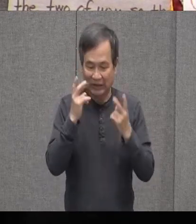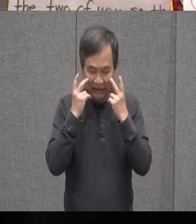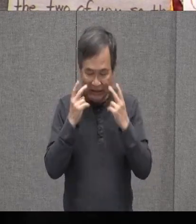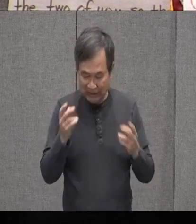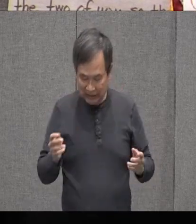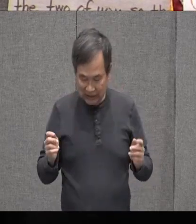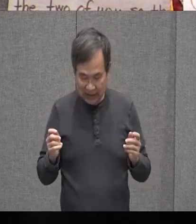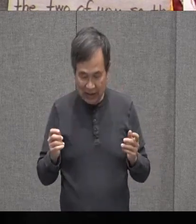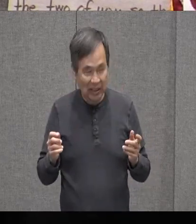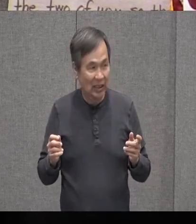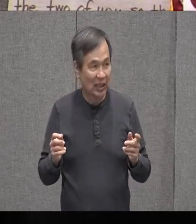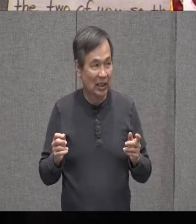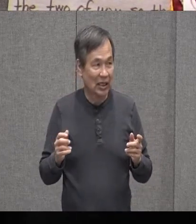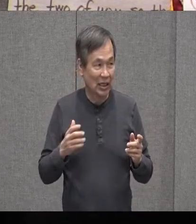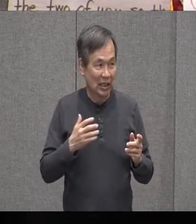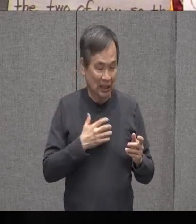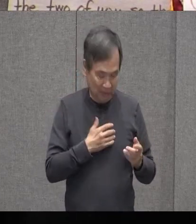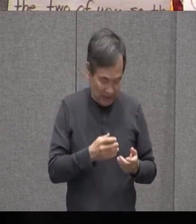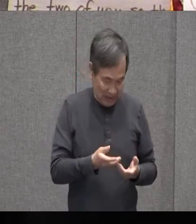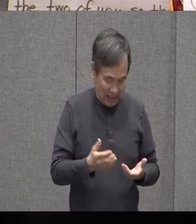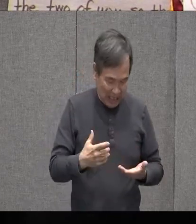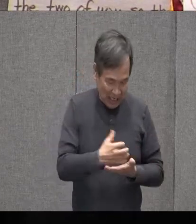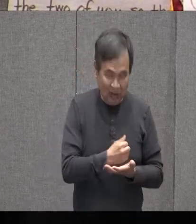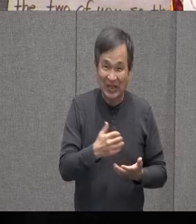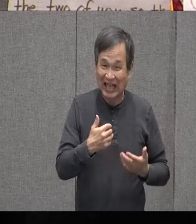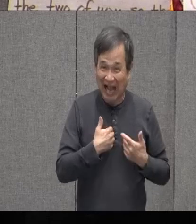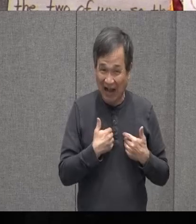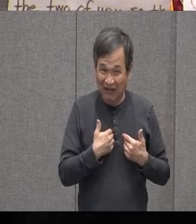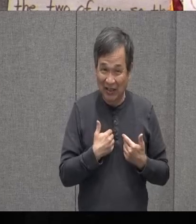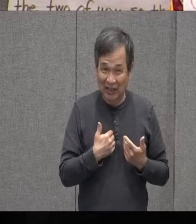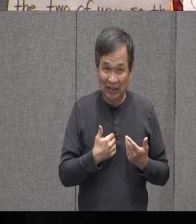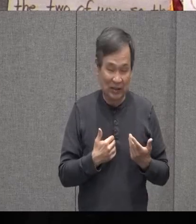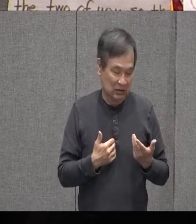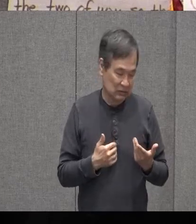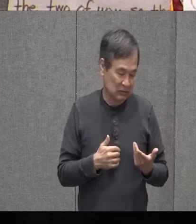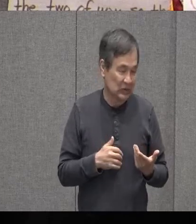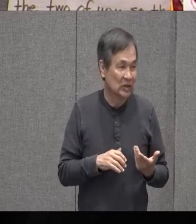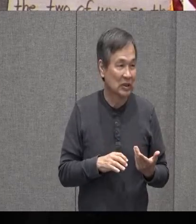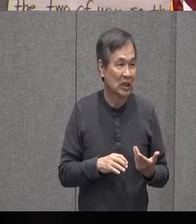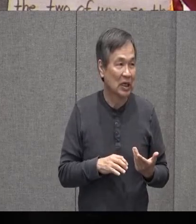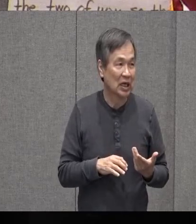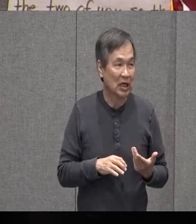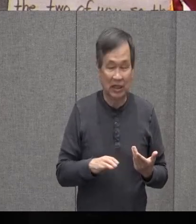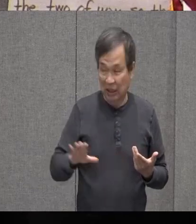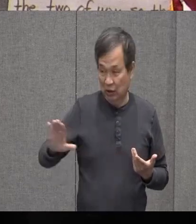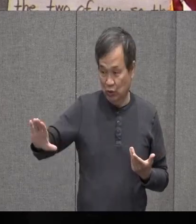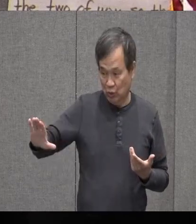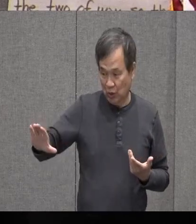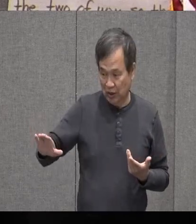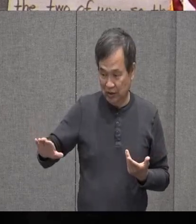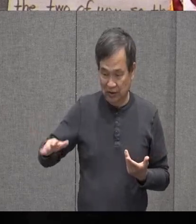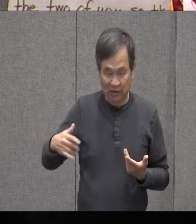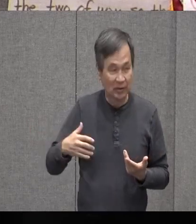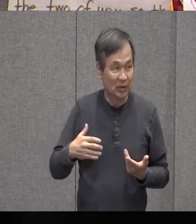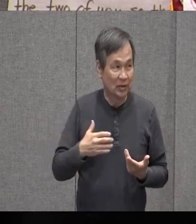So, my cards that I probably have, I'm gonna say just knowing because this is your stack over here with your war.